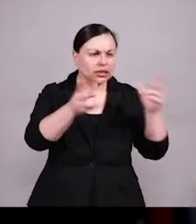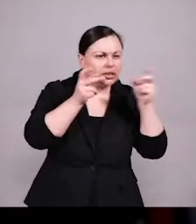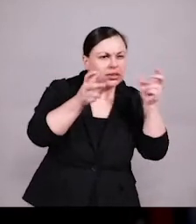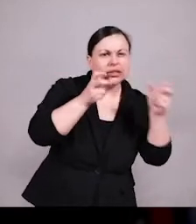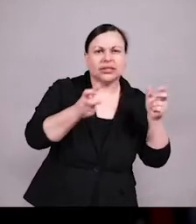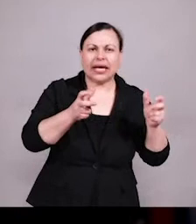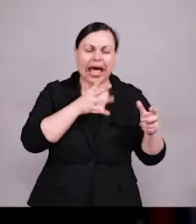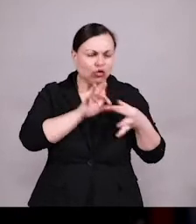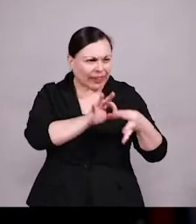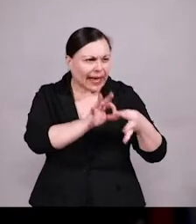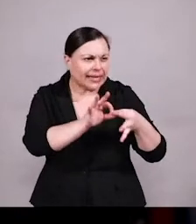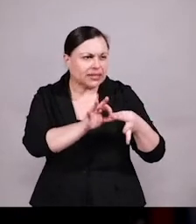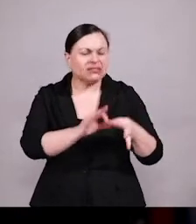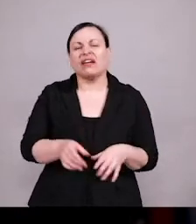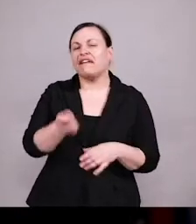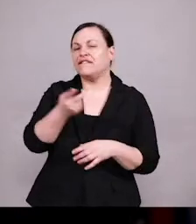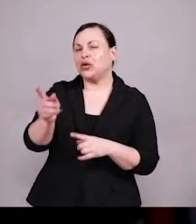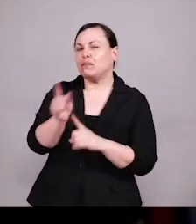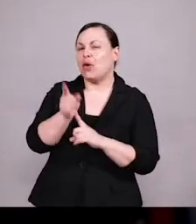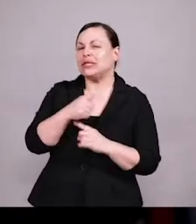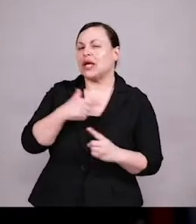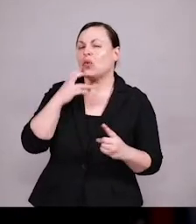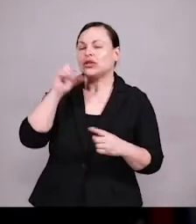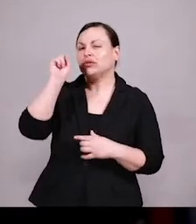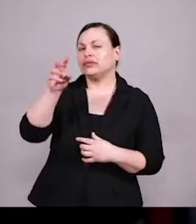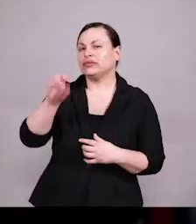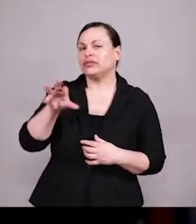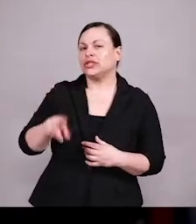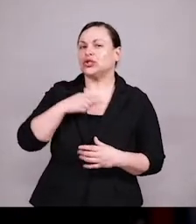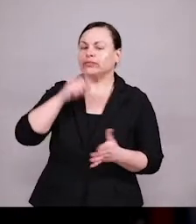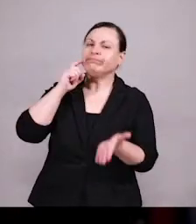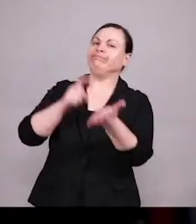Let me take a moment to recognize some significant milestones and achievements